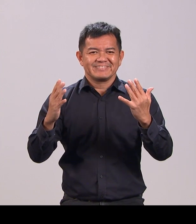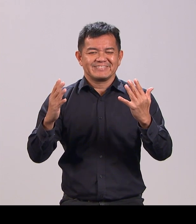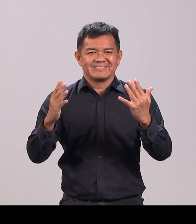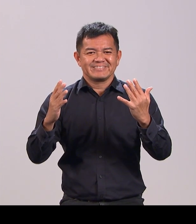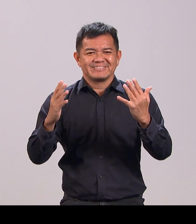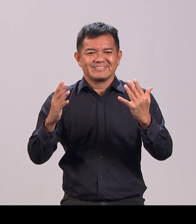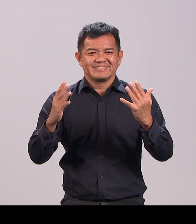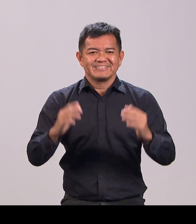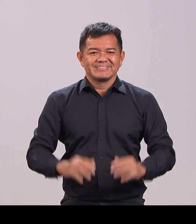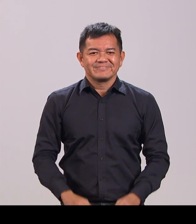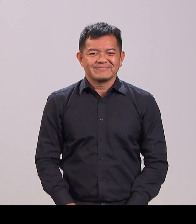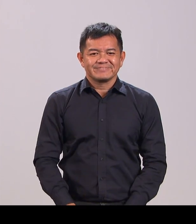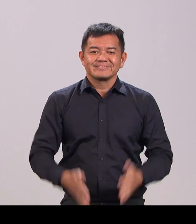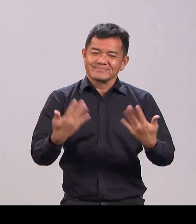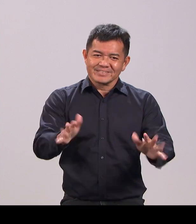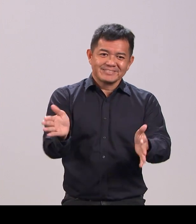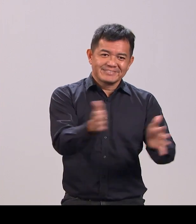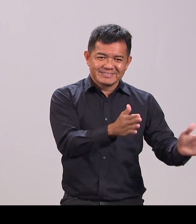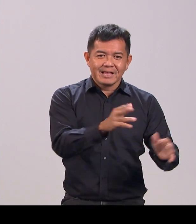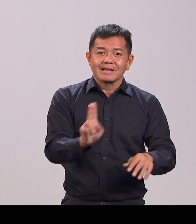Besides upgrading workers in their present careers,